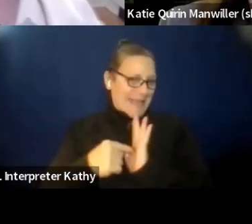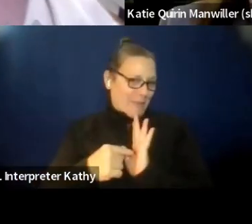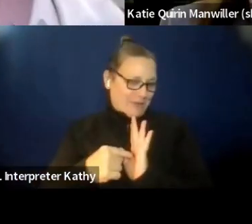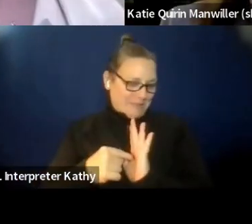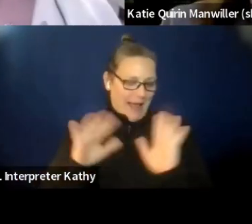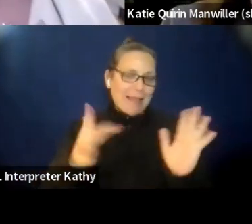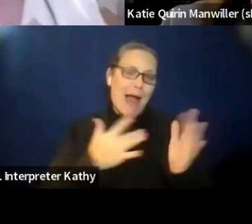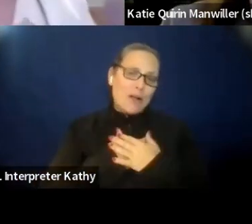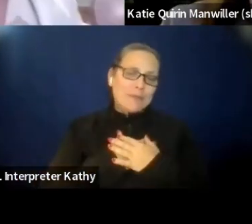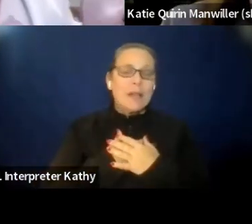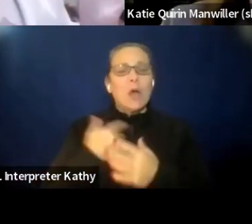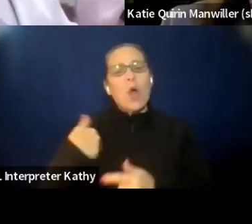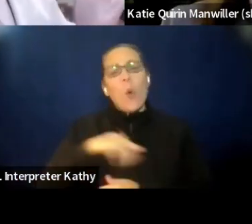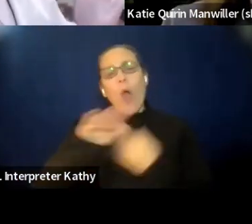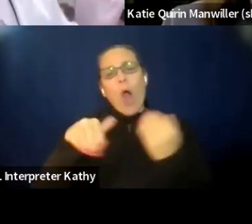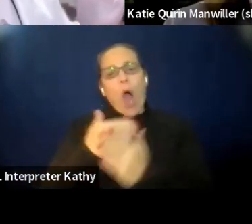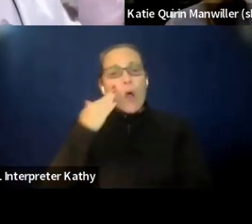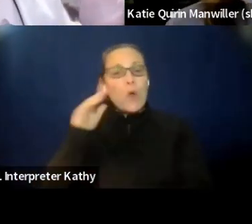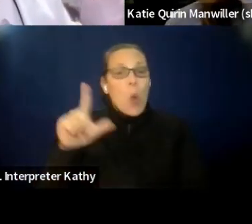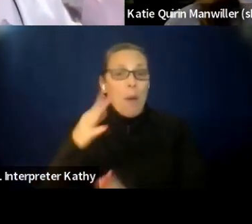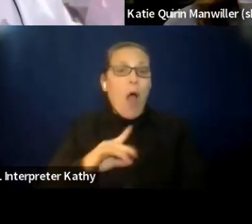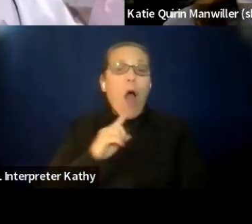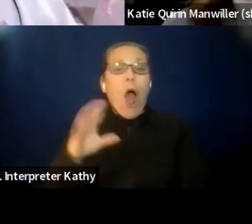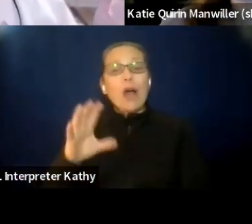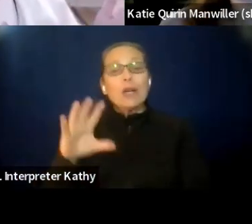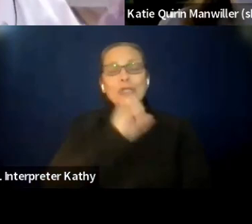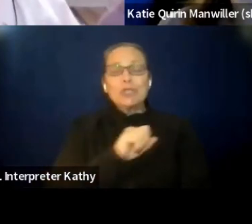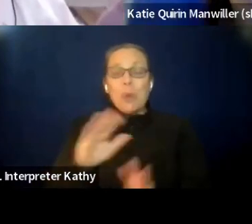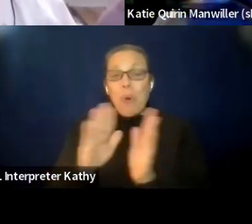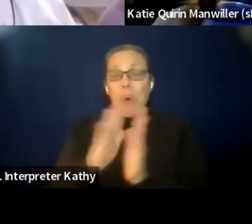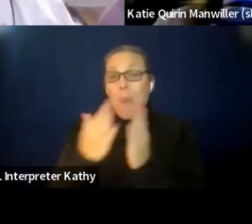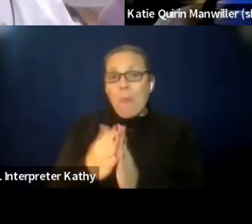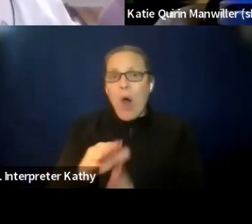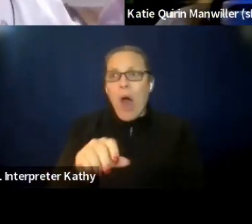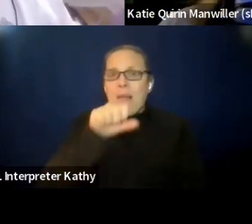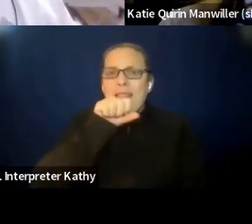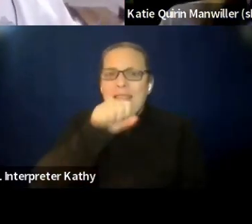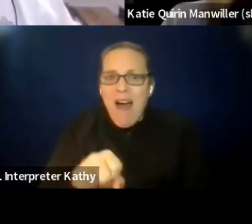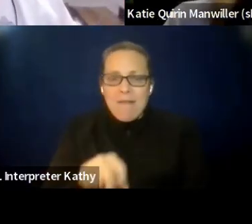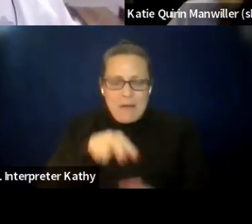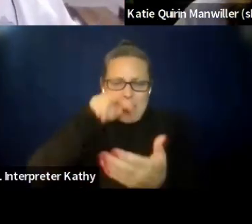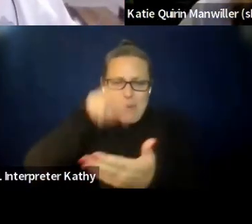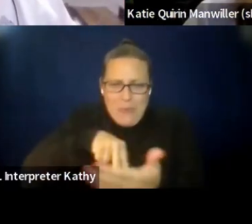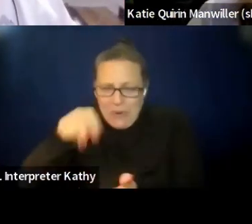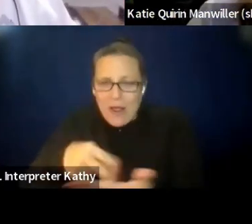with -- this is Brittni speaking and I will start with a lighthearted example.